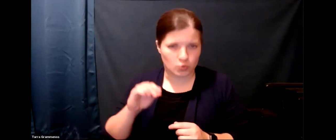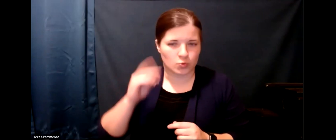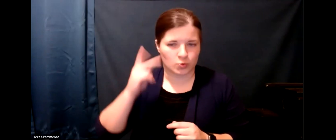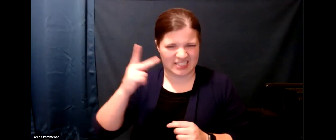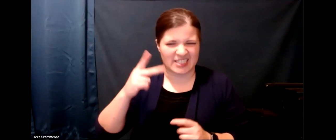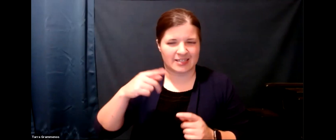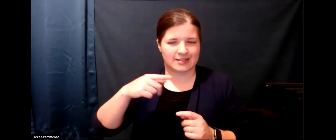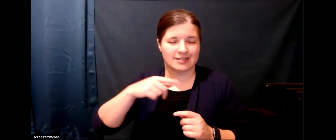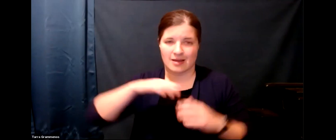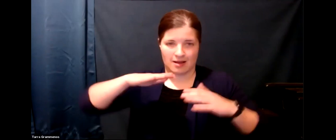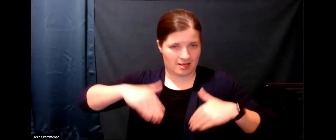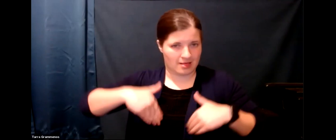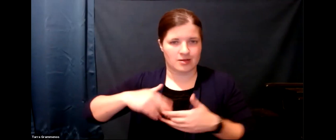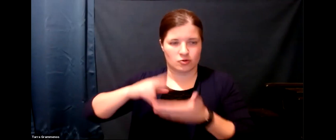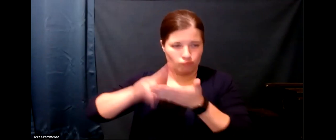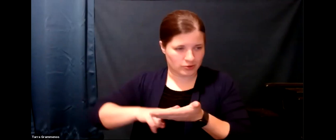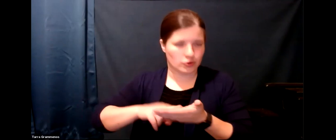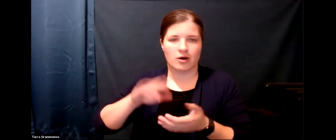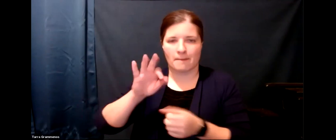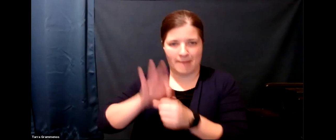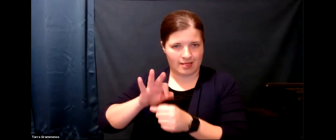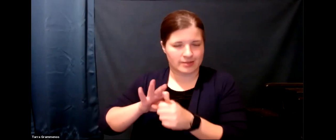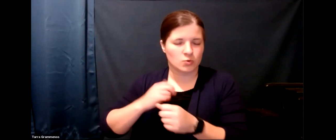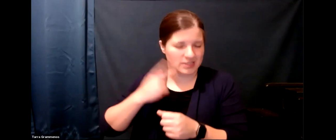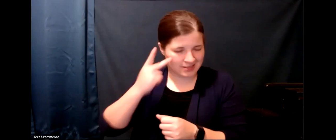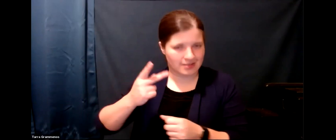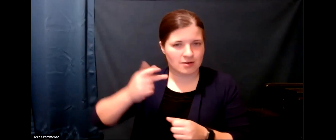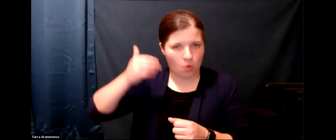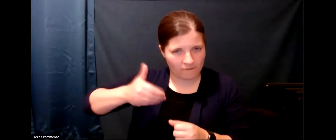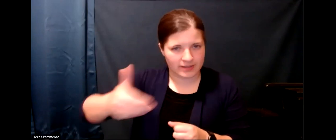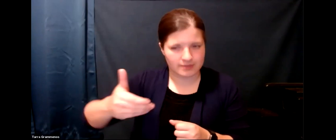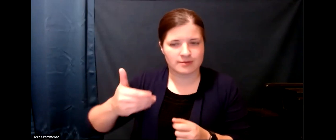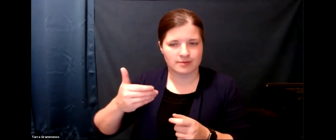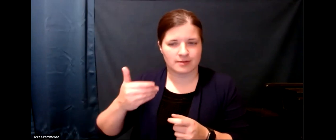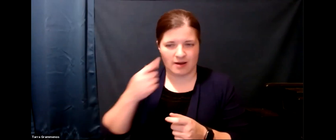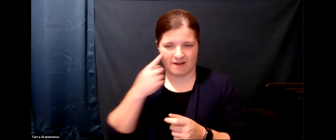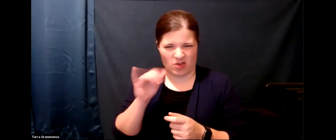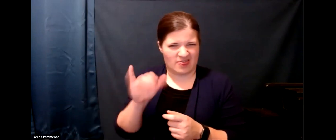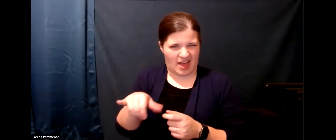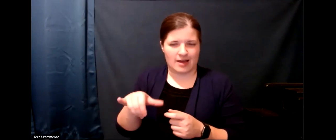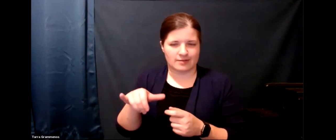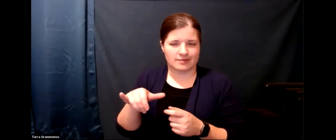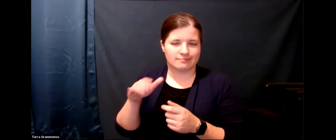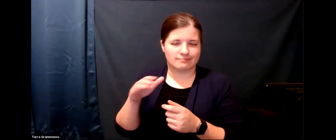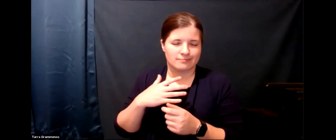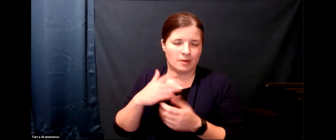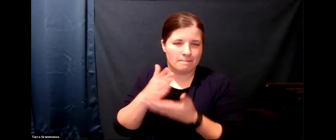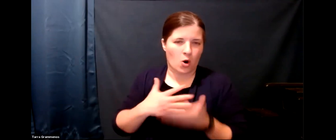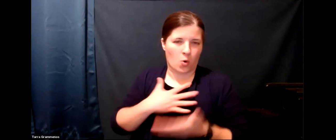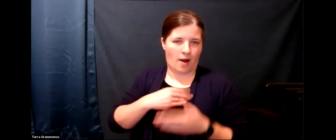non-registered ballots for -- for this portion, the proof of residence, if people don't provide that